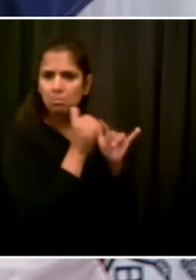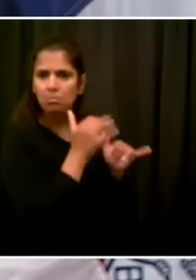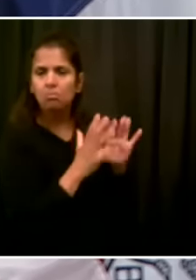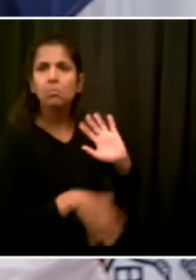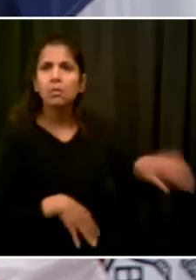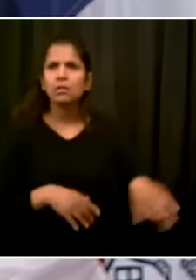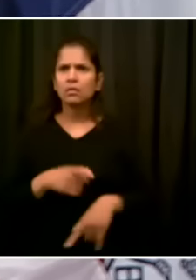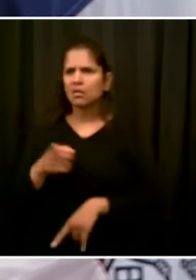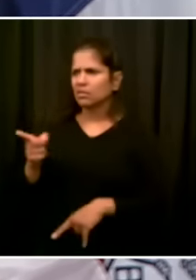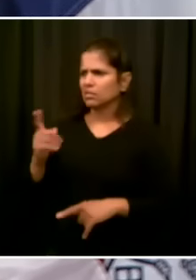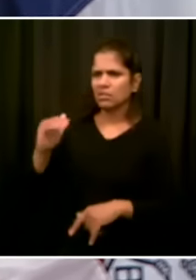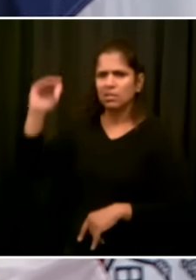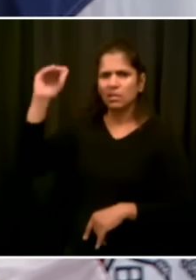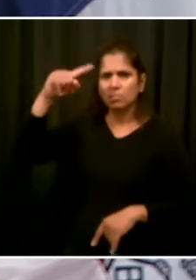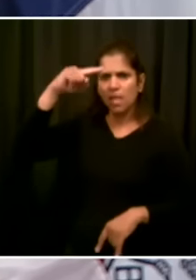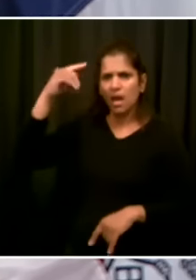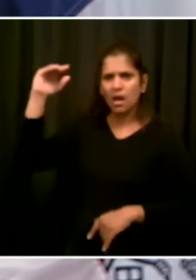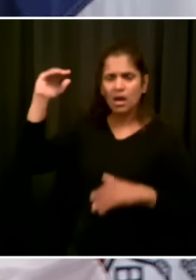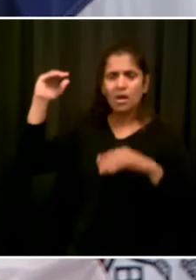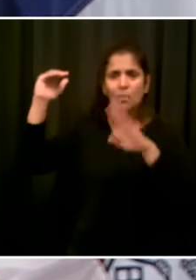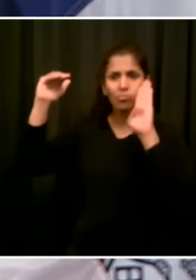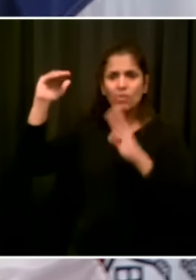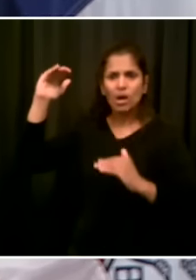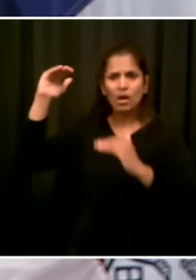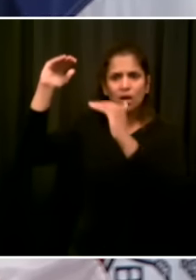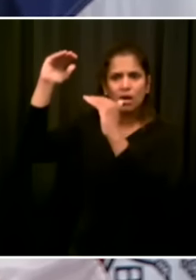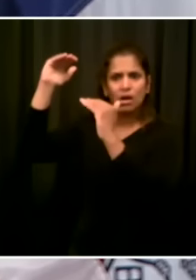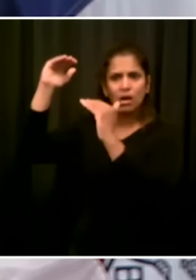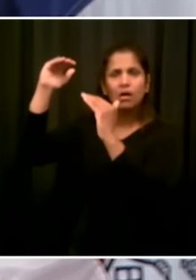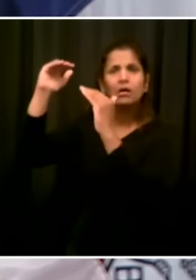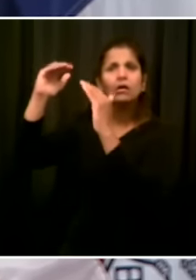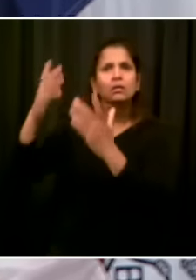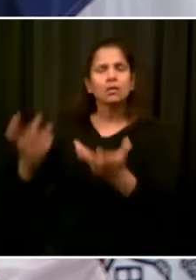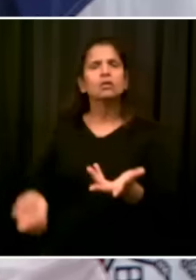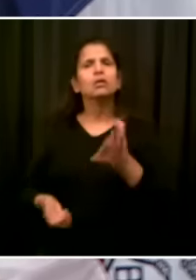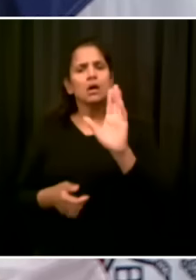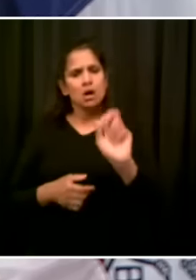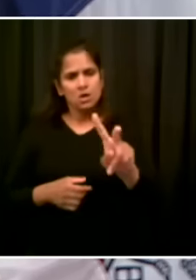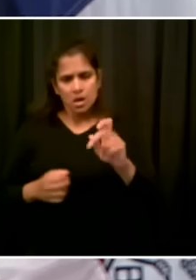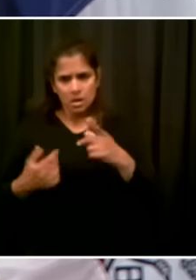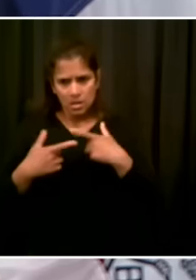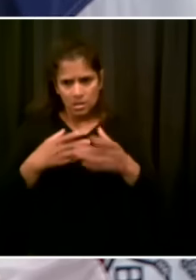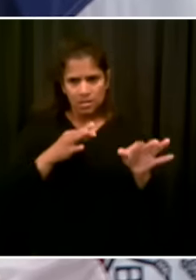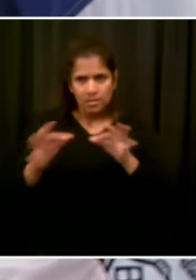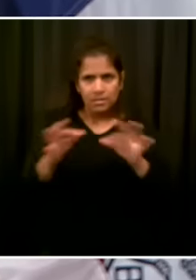WHY SPECIFICLLAY, WAS IT